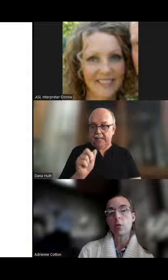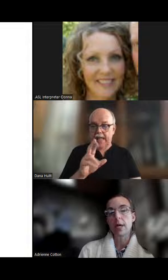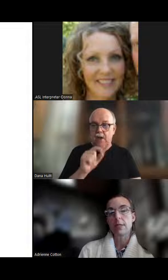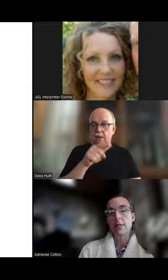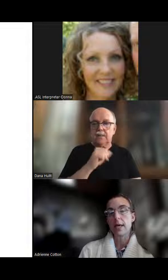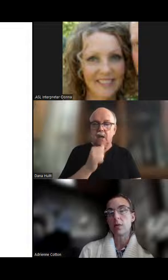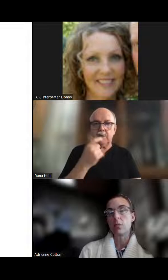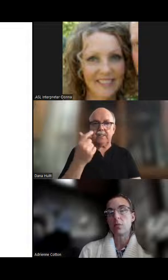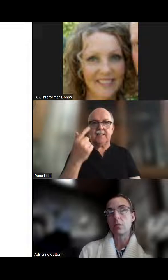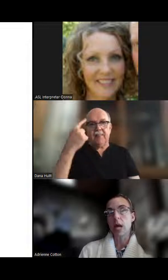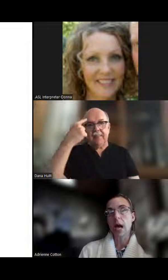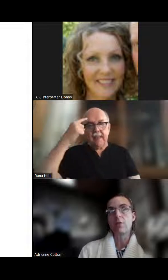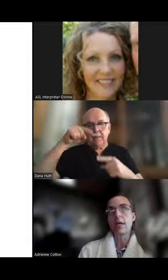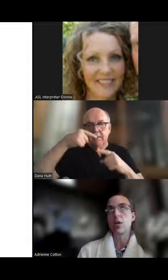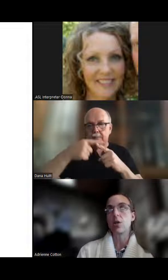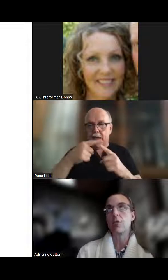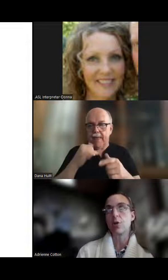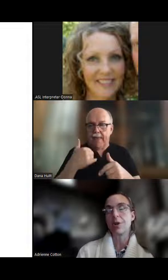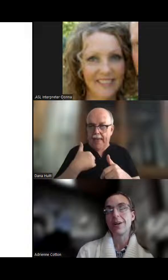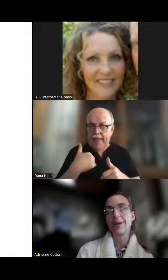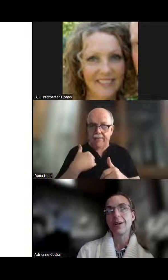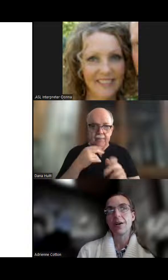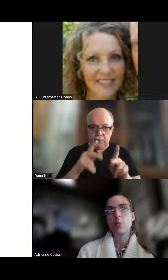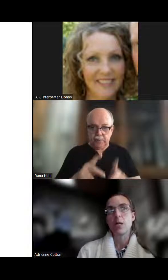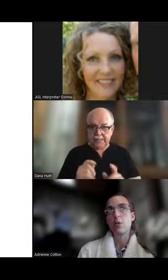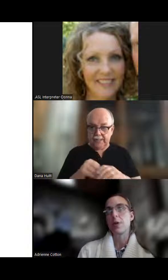cord injury and became a wheelchair user. So I actually had